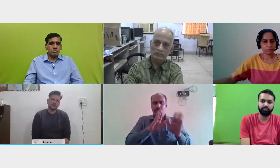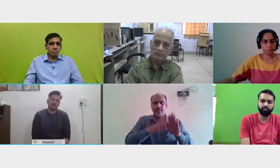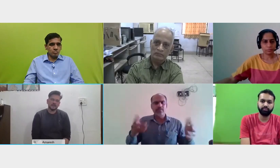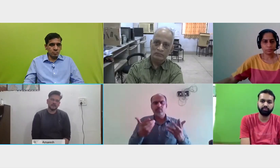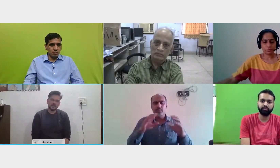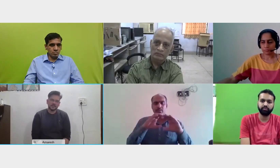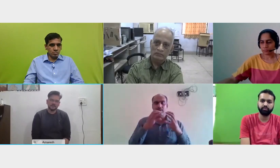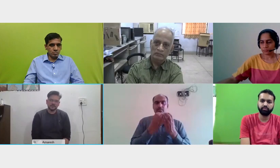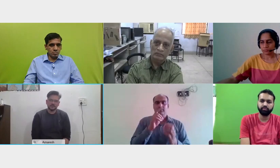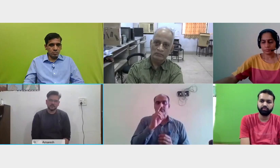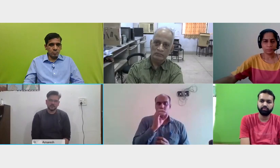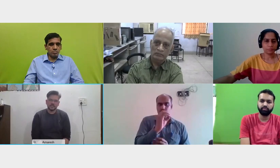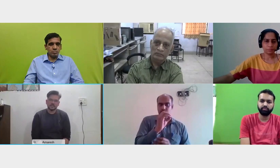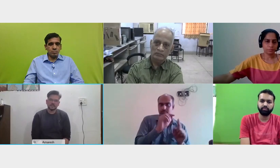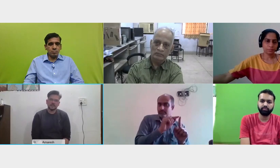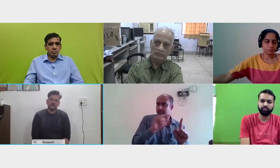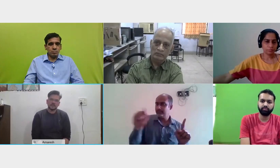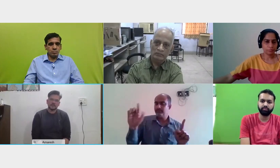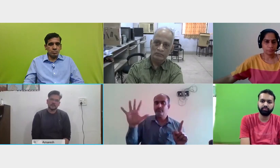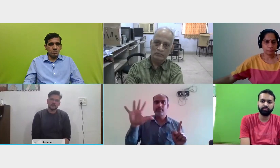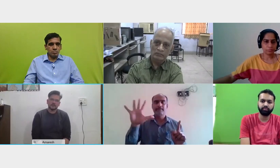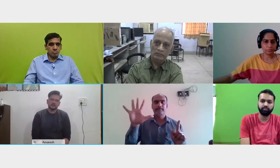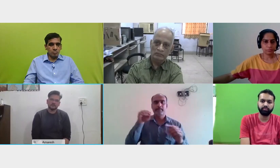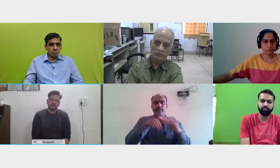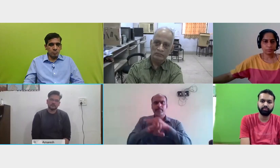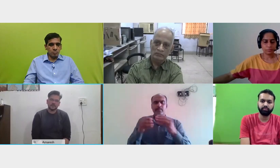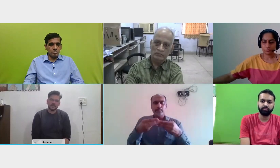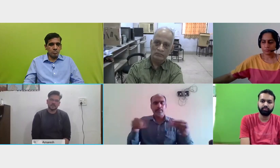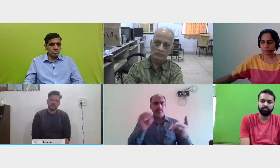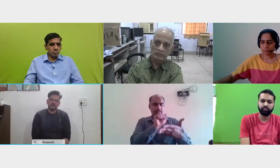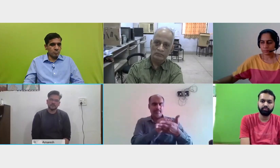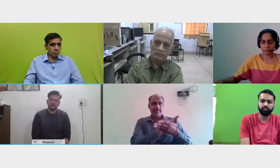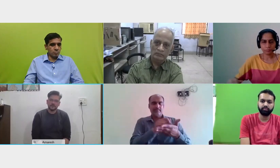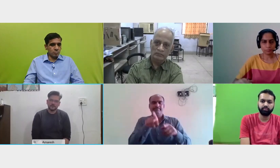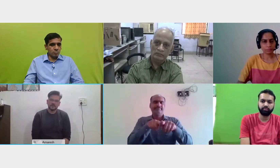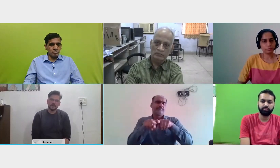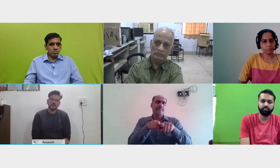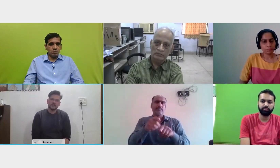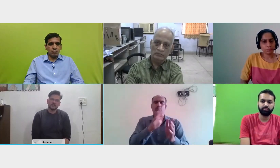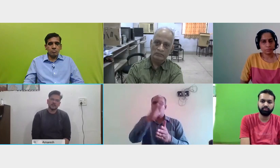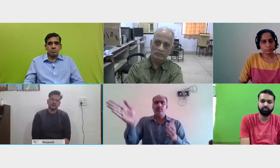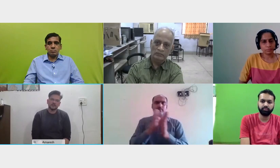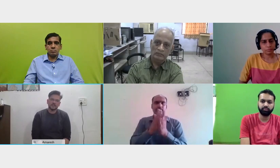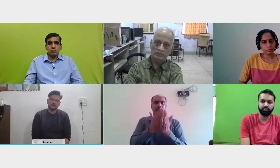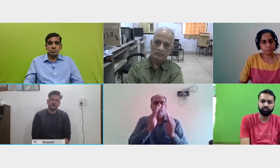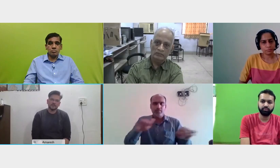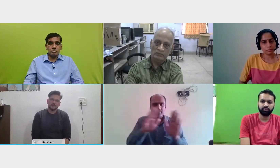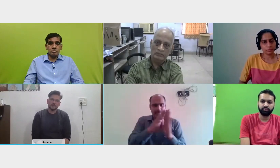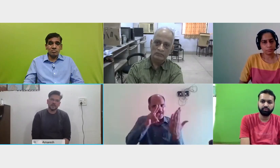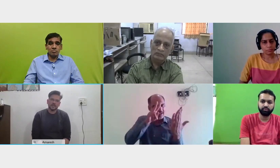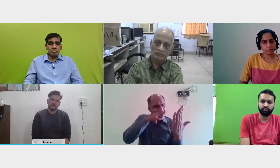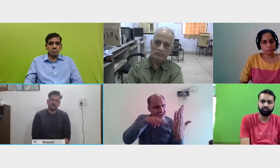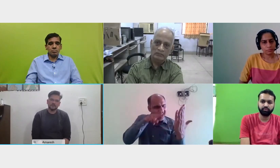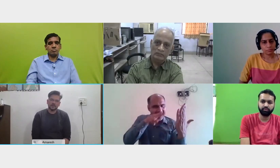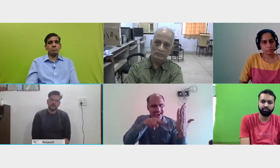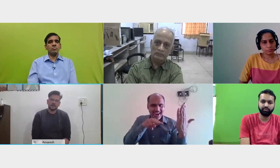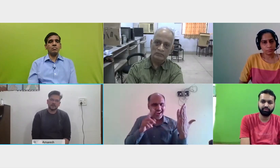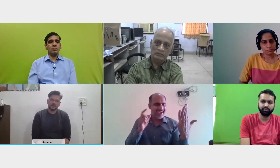and then they have very individual projects from class zero to fifth for example we have